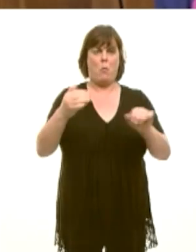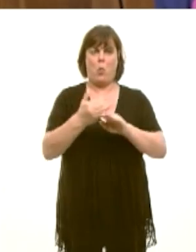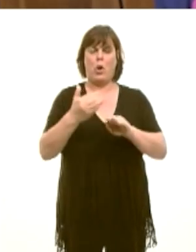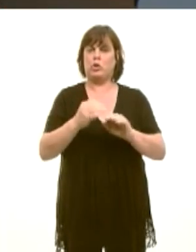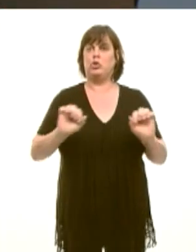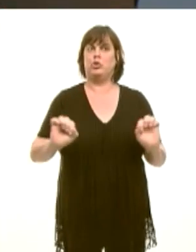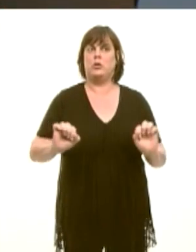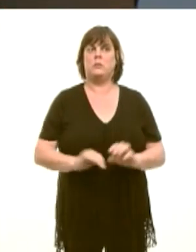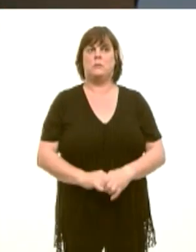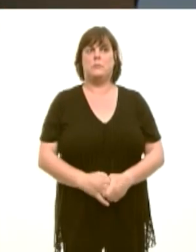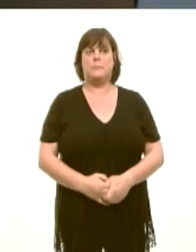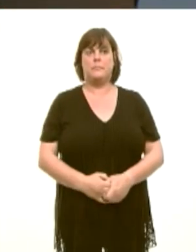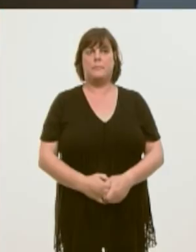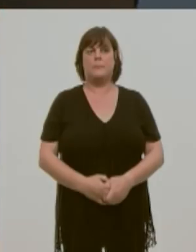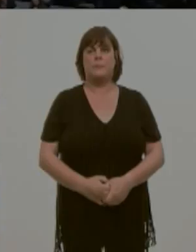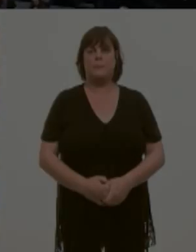two bodies yet.